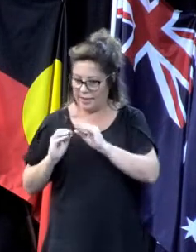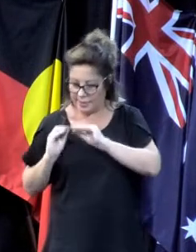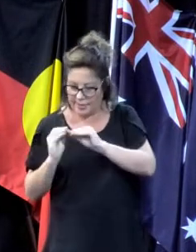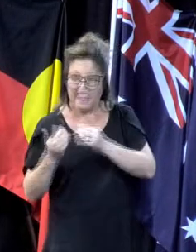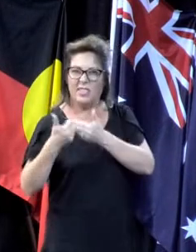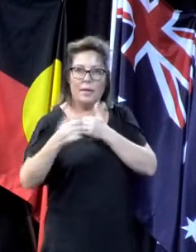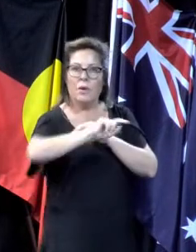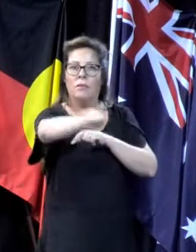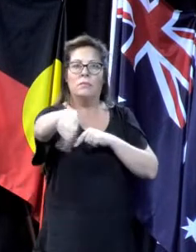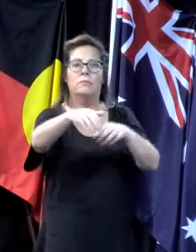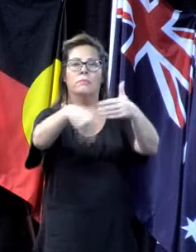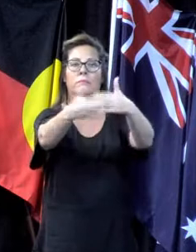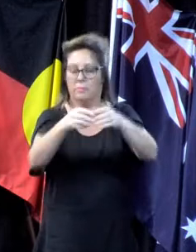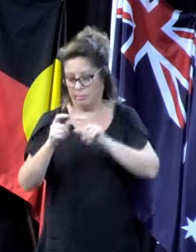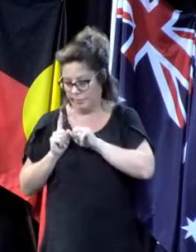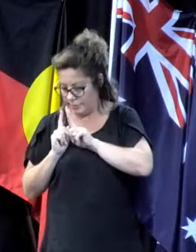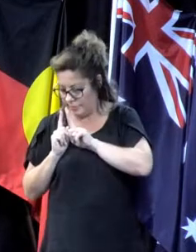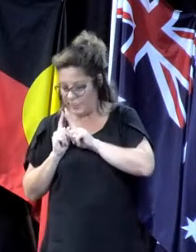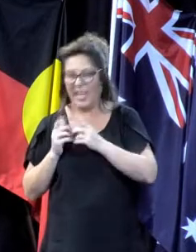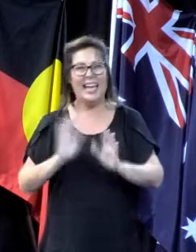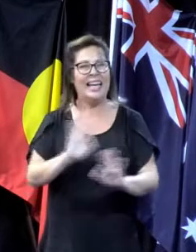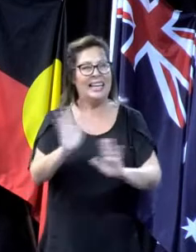So, we have to appreciate that this isn't overnight work.